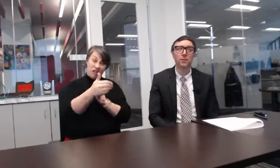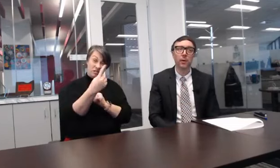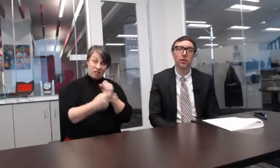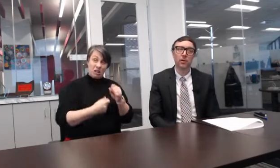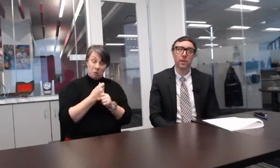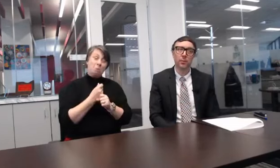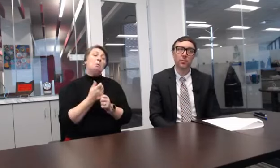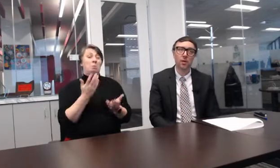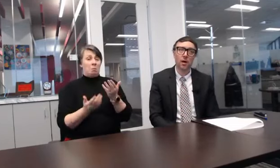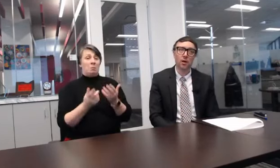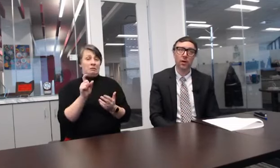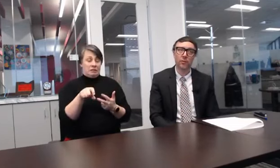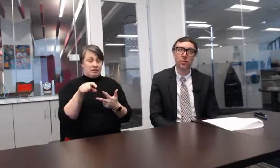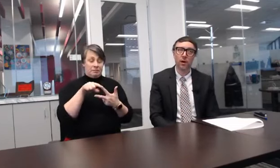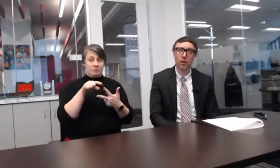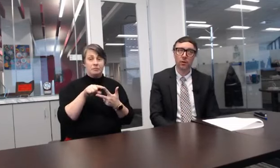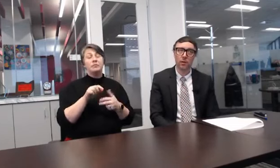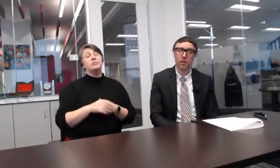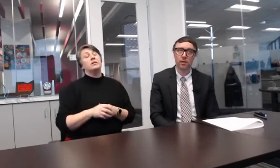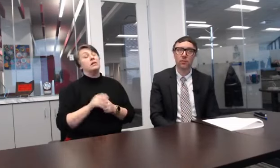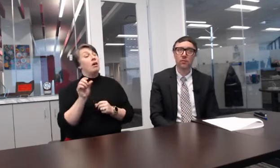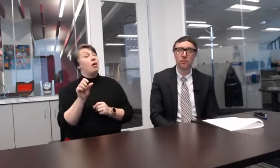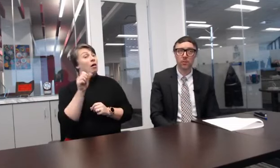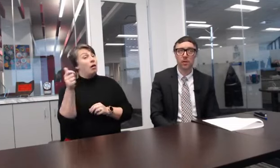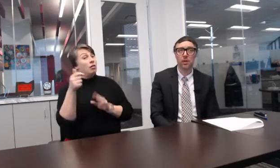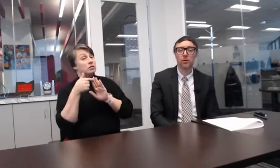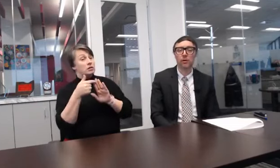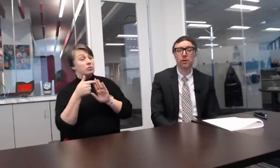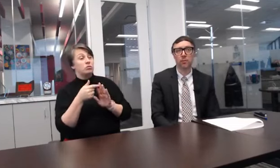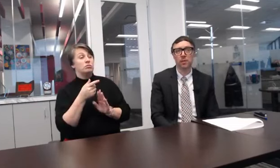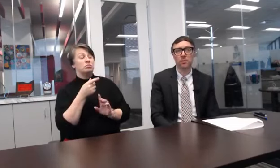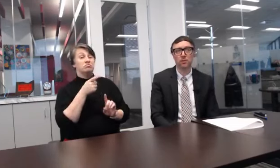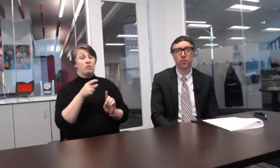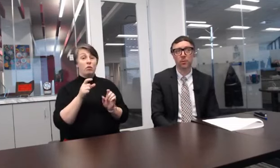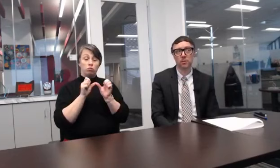Some other examples are you have an ongoing need for limited or intermittent supports